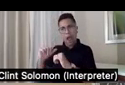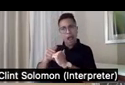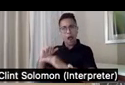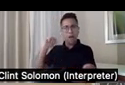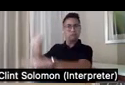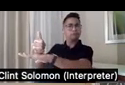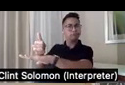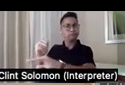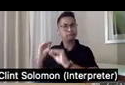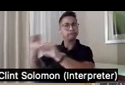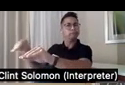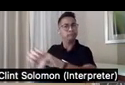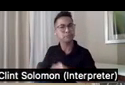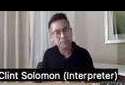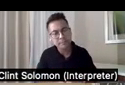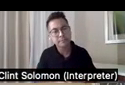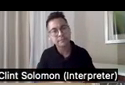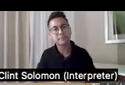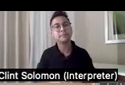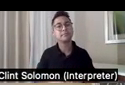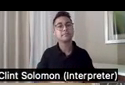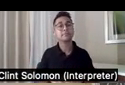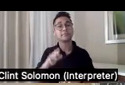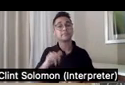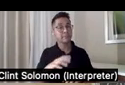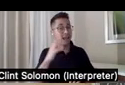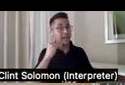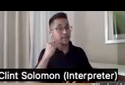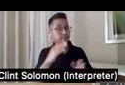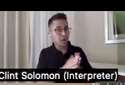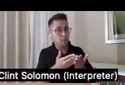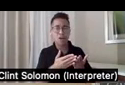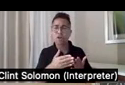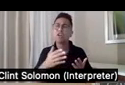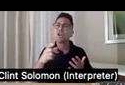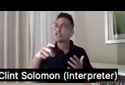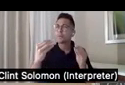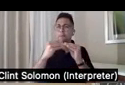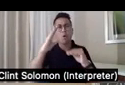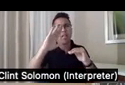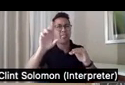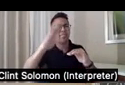so we want to have the experience books be more than a read aloud we do not want it to